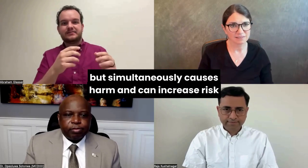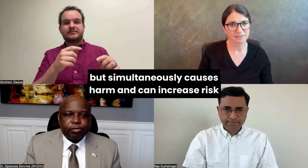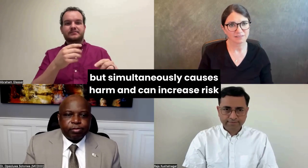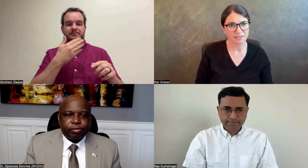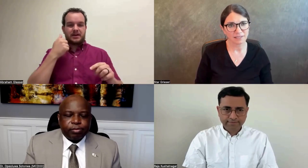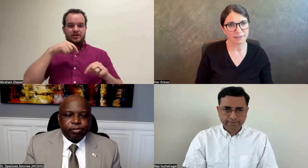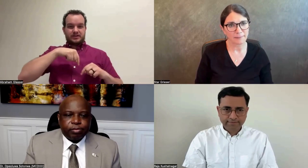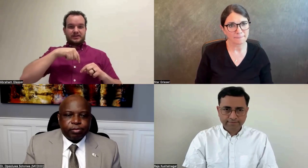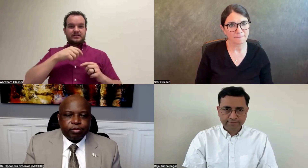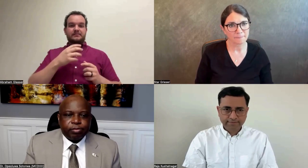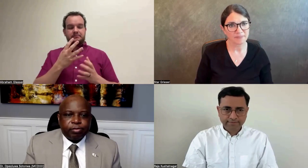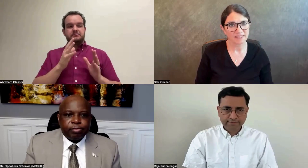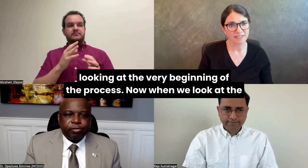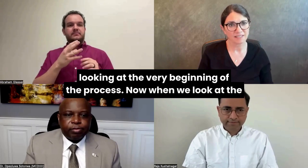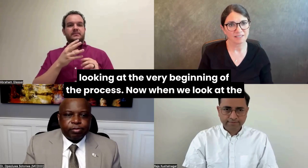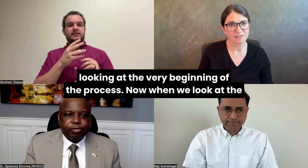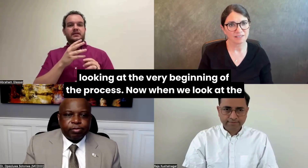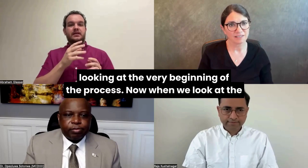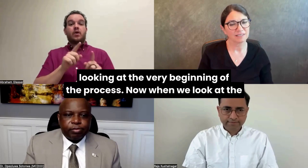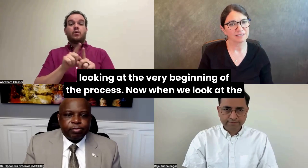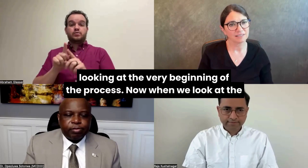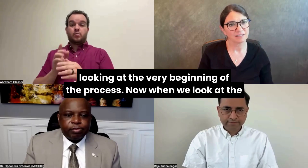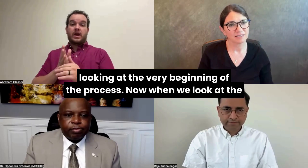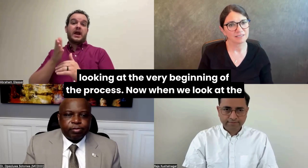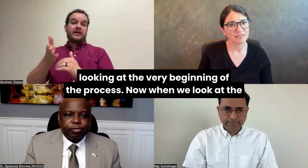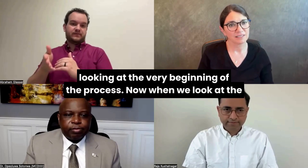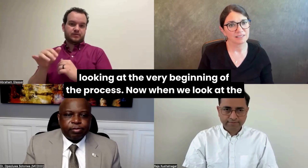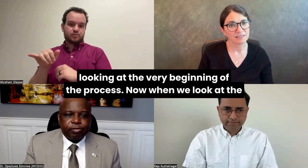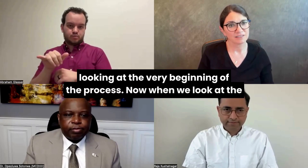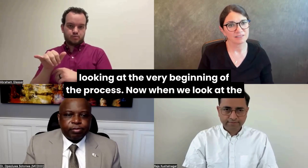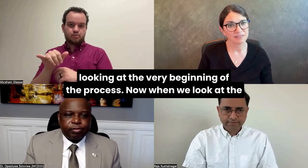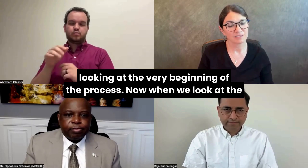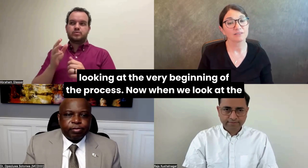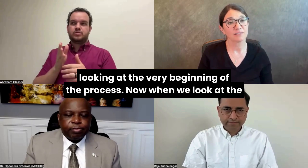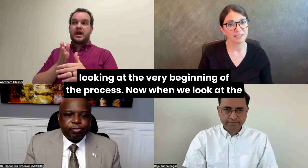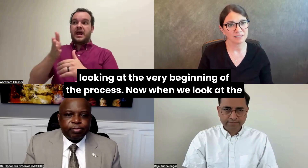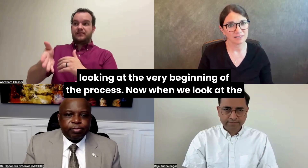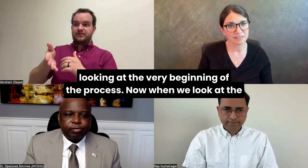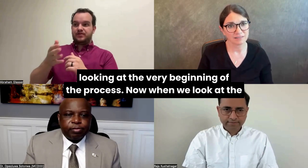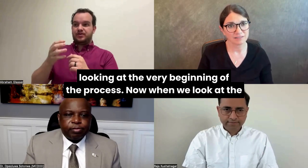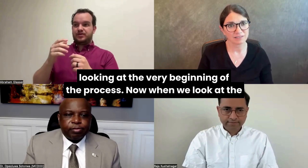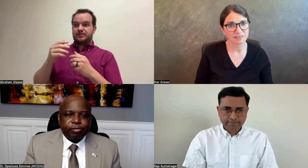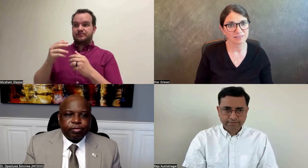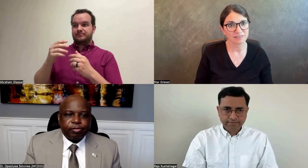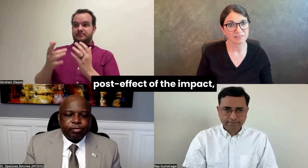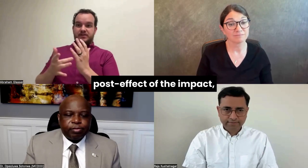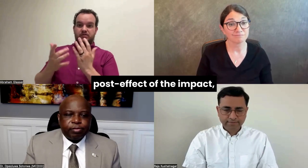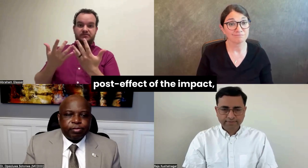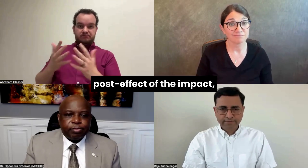looking at the very beginning of the process. Now when we look at the post-effect of the impact,